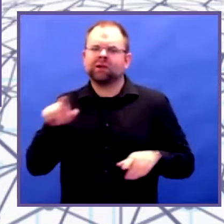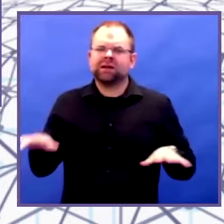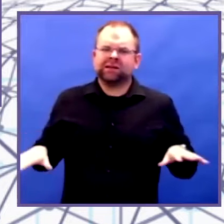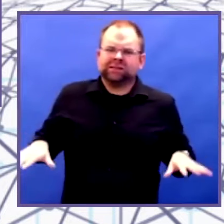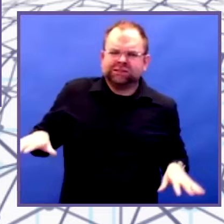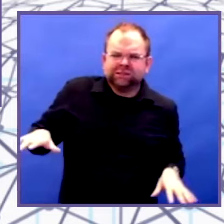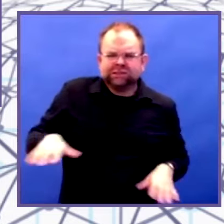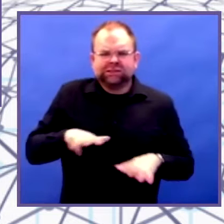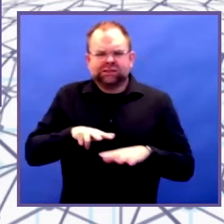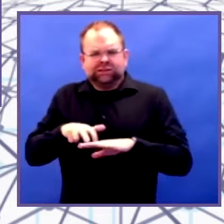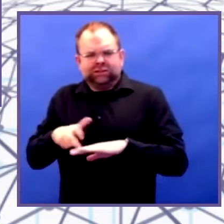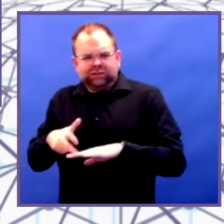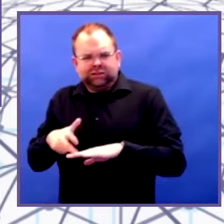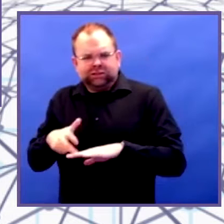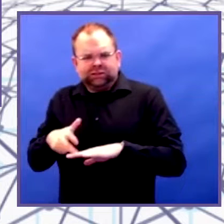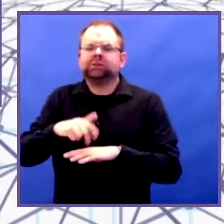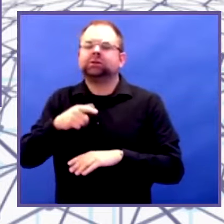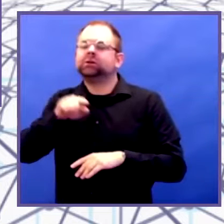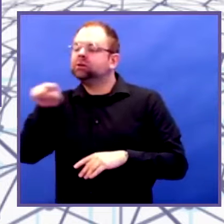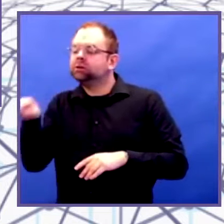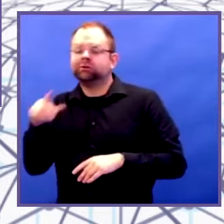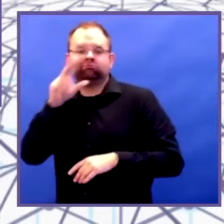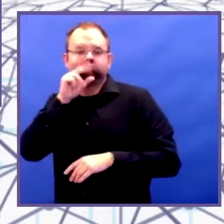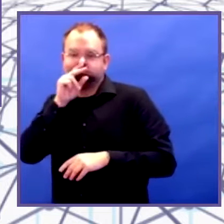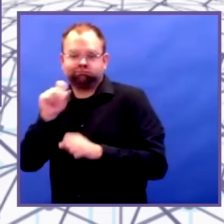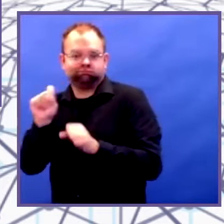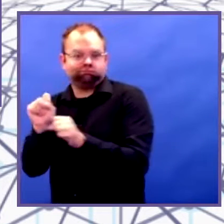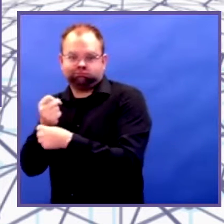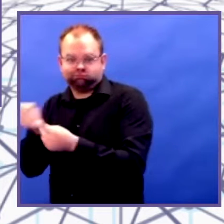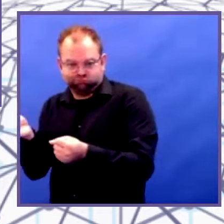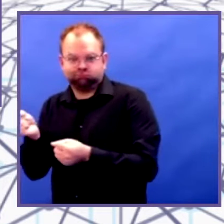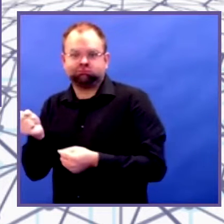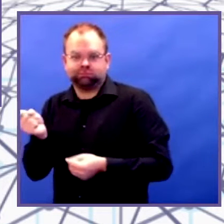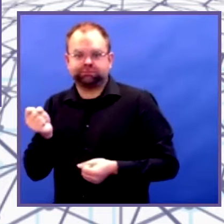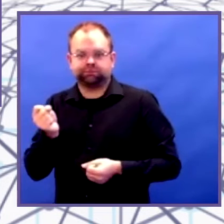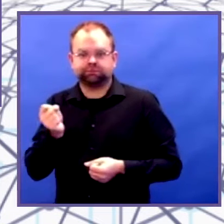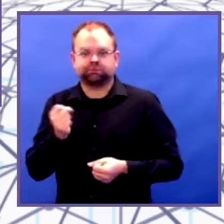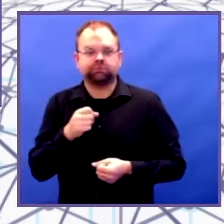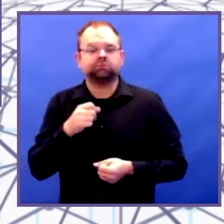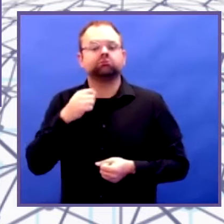However, the reality is, when faced with the number of children I needed to serve, the